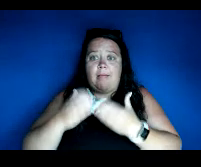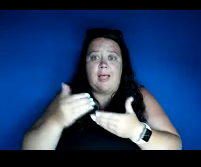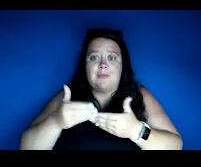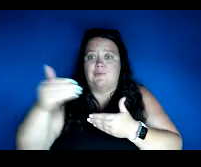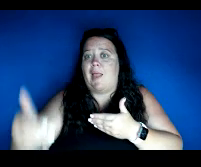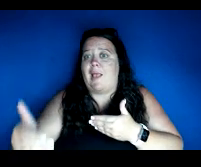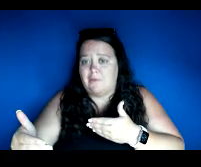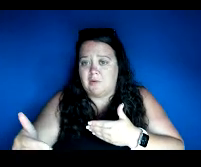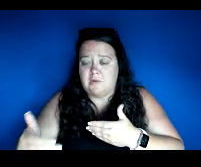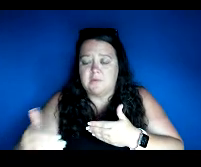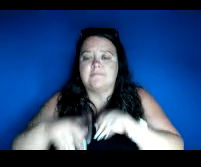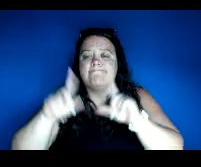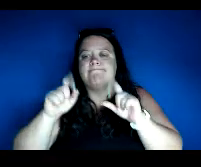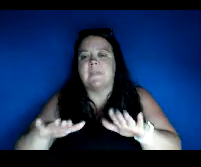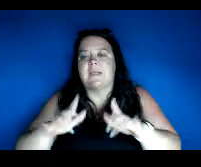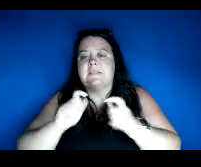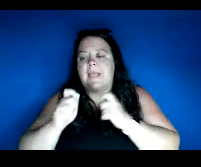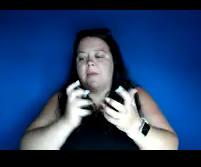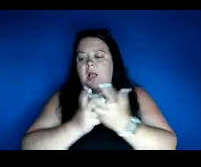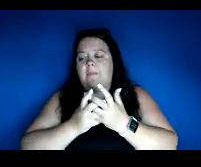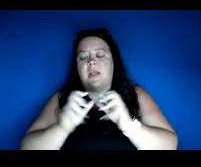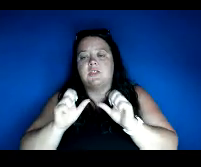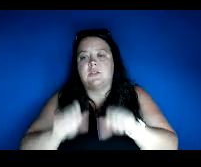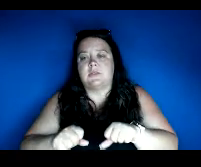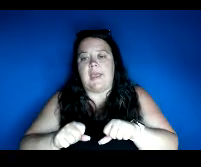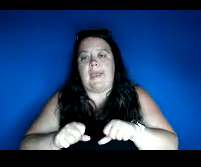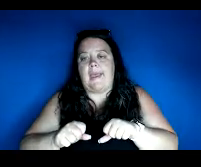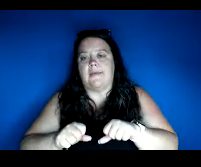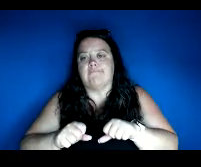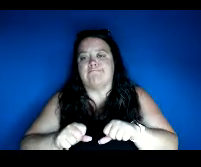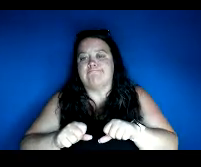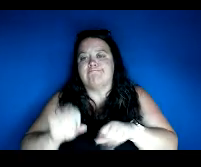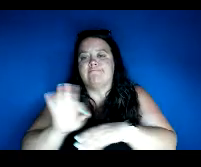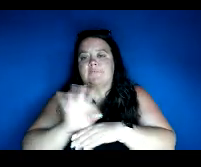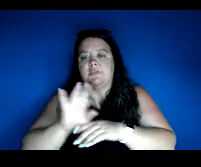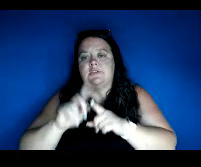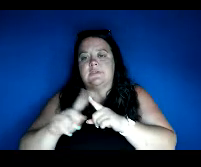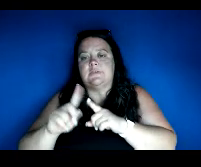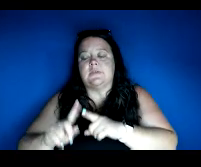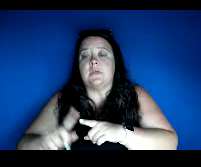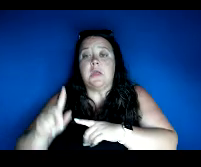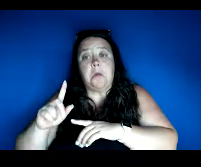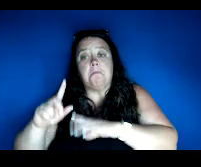Exam accommodations can work in a couple of different ways. Professors can provide those accommodations in the classroom,